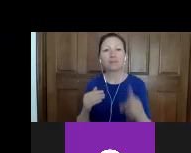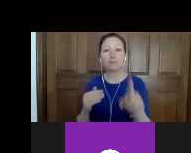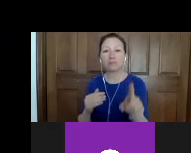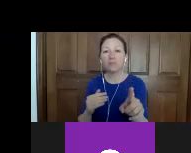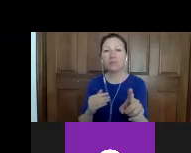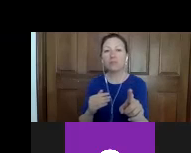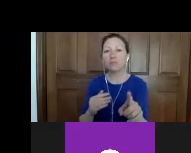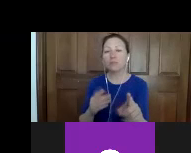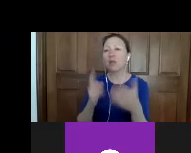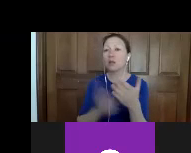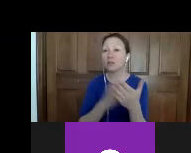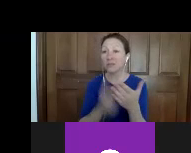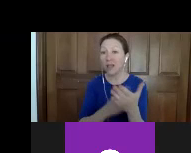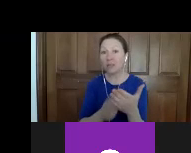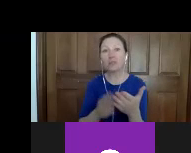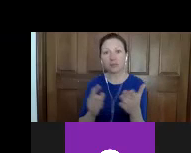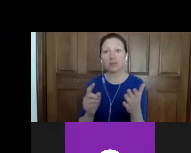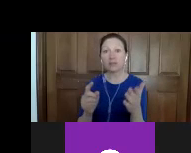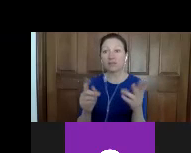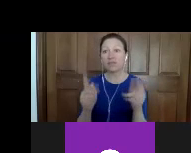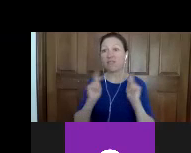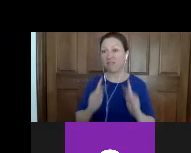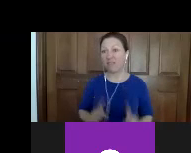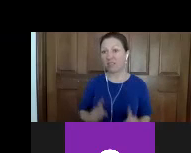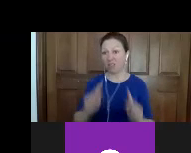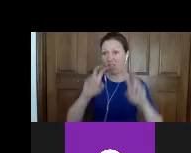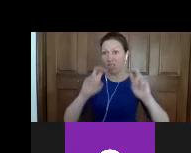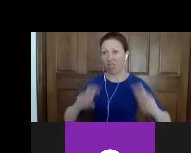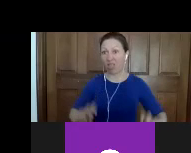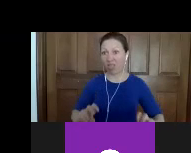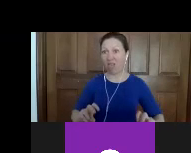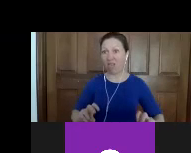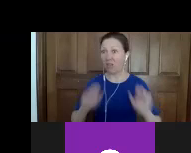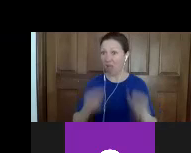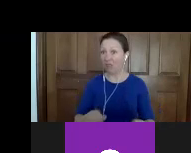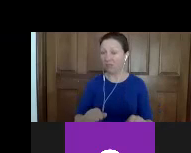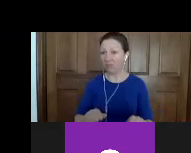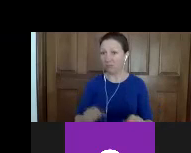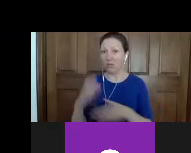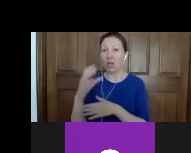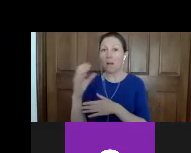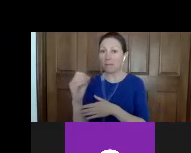exam. Employers can request these, but they have attorney after the job offer. So you'll